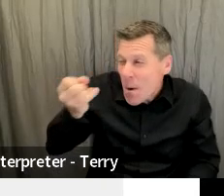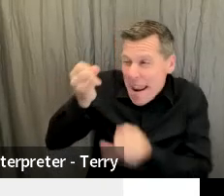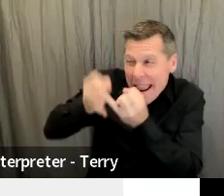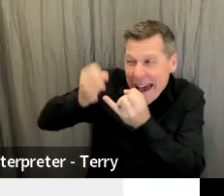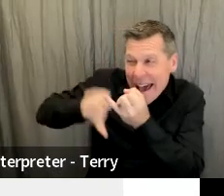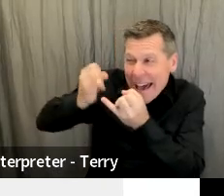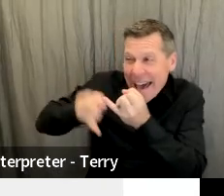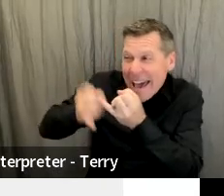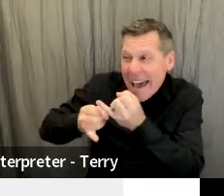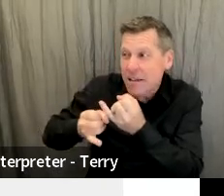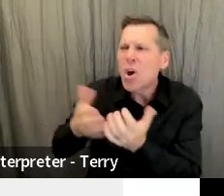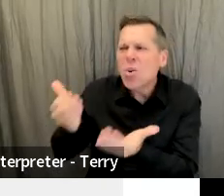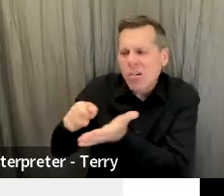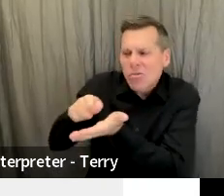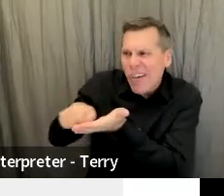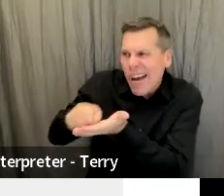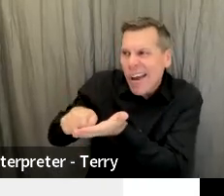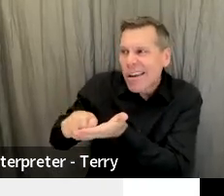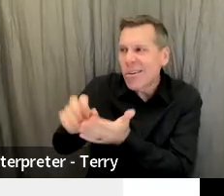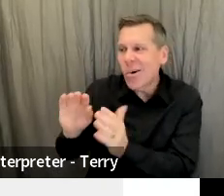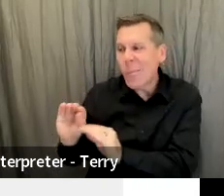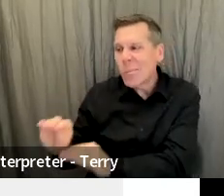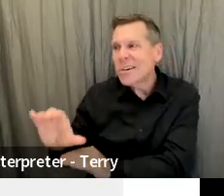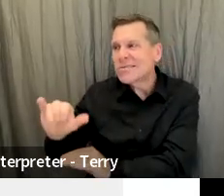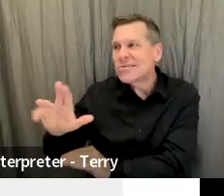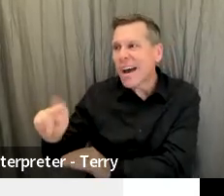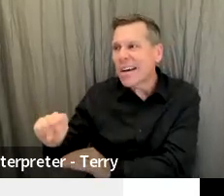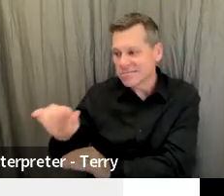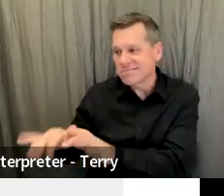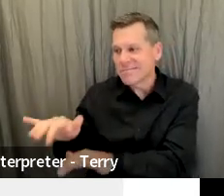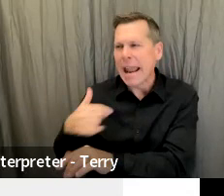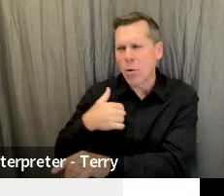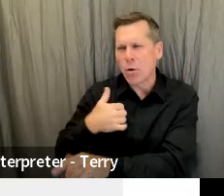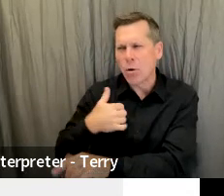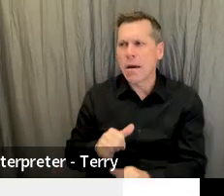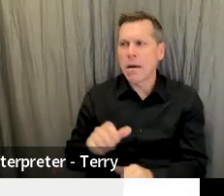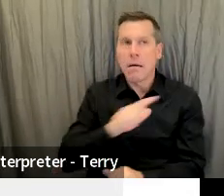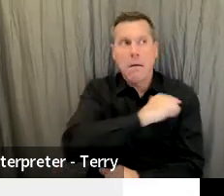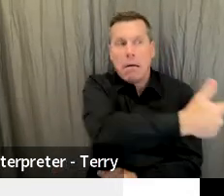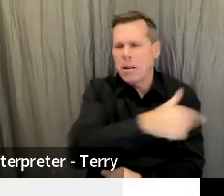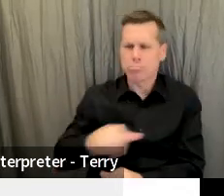Maybe brought it down or let's talk in the chat because I just want to make sure that everybody gets a chance to go through their part